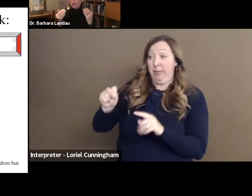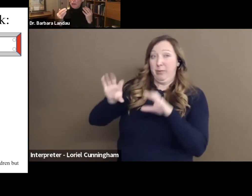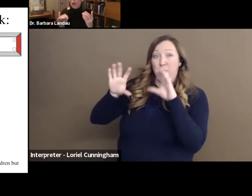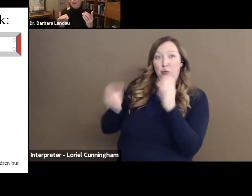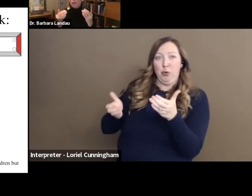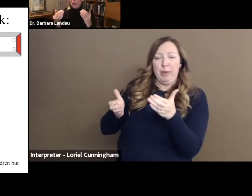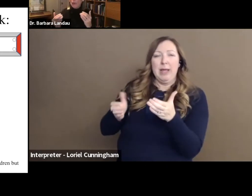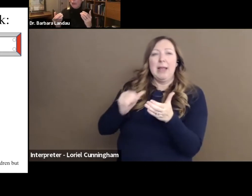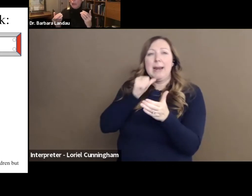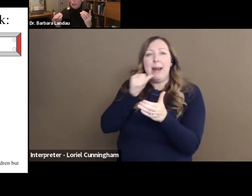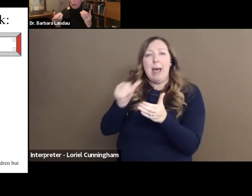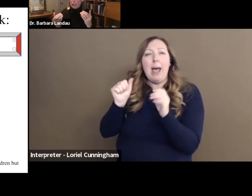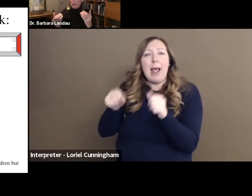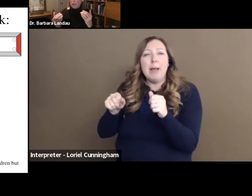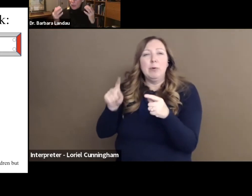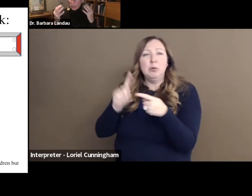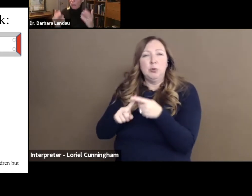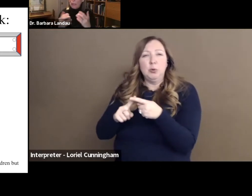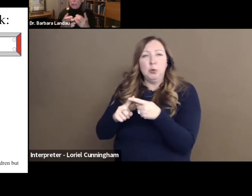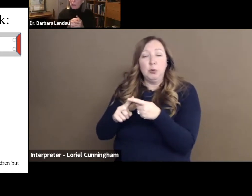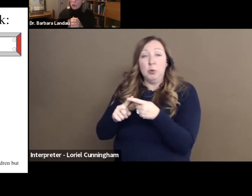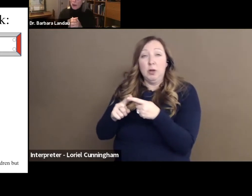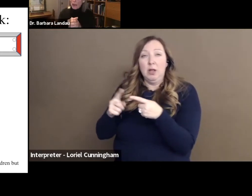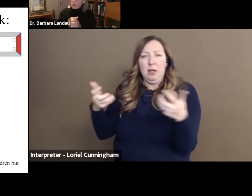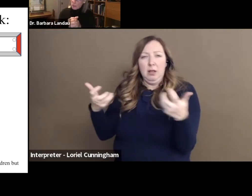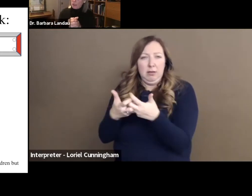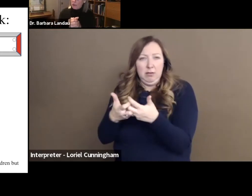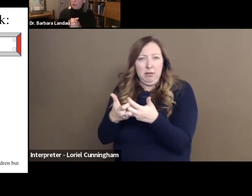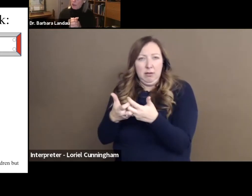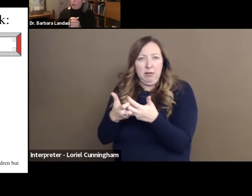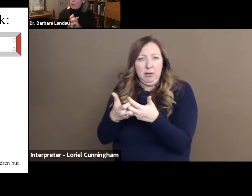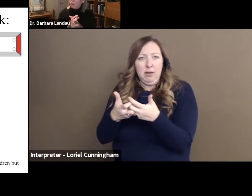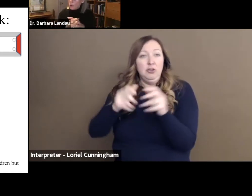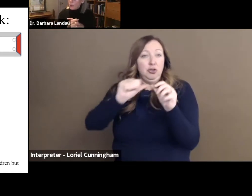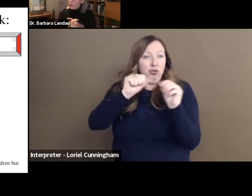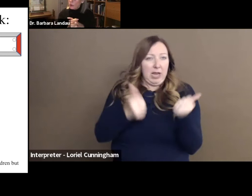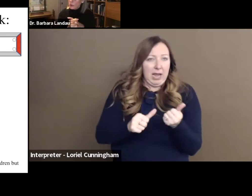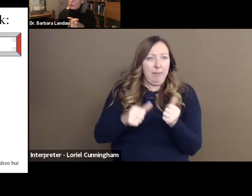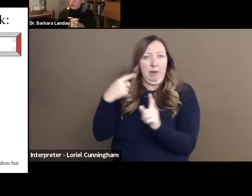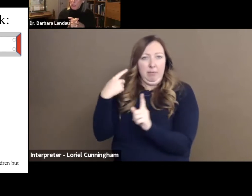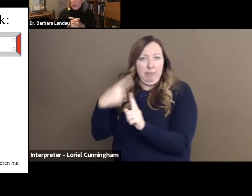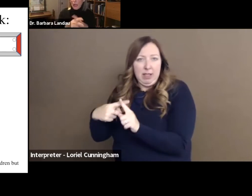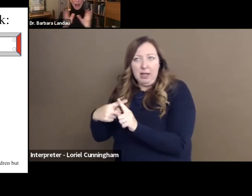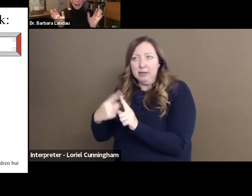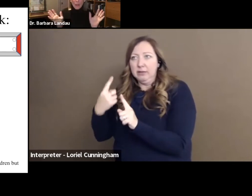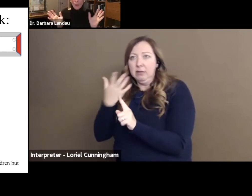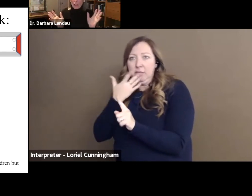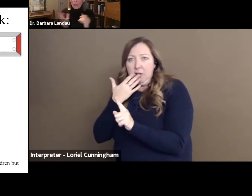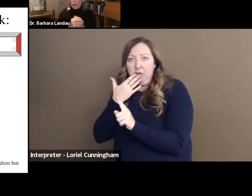geometry and and landmarks immediately the way typically developing three to